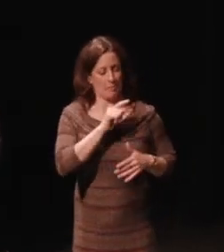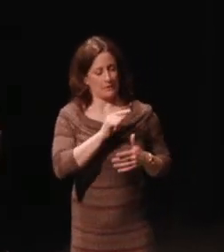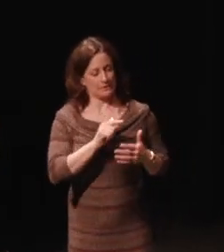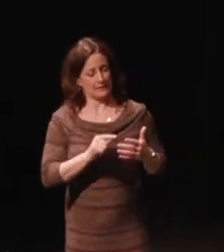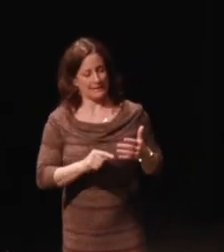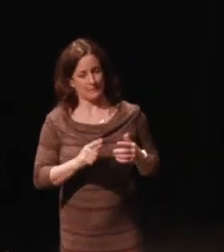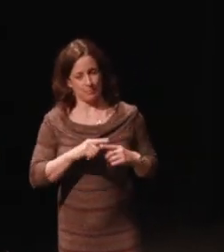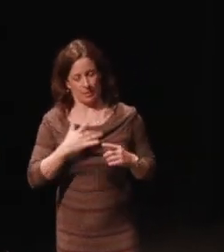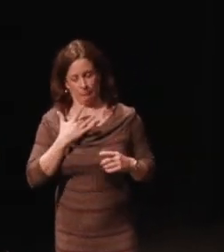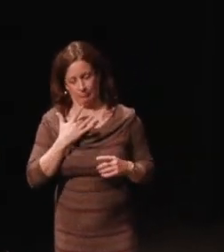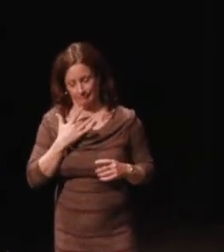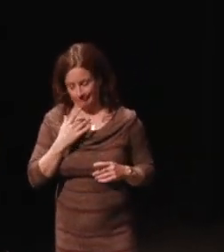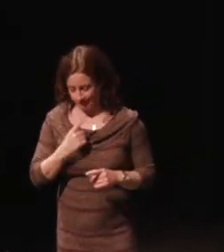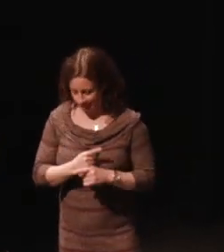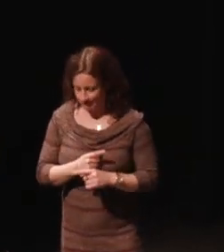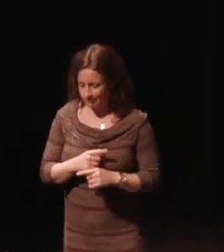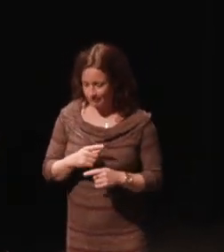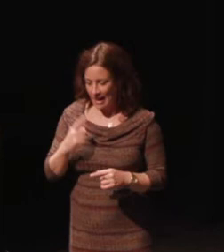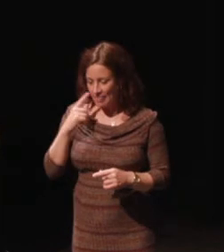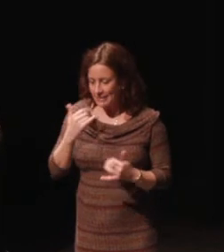But really today, I think it's more important to spread